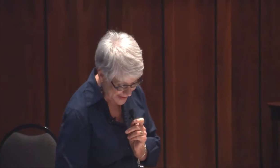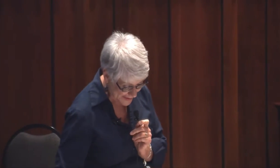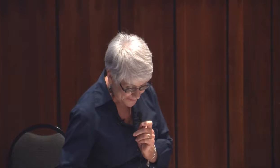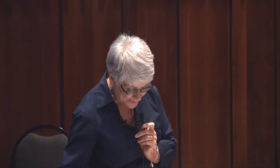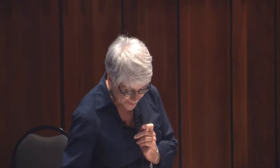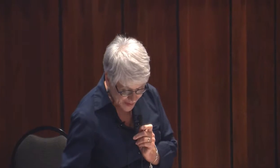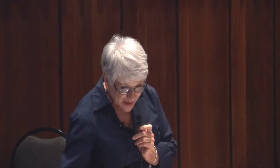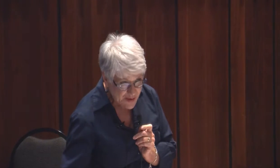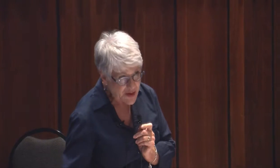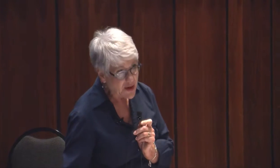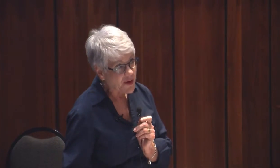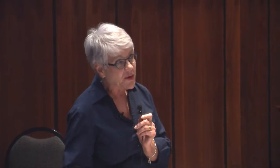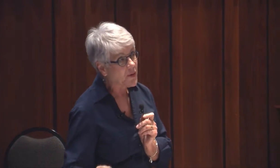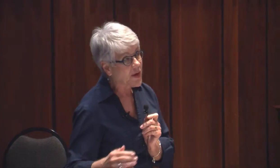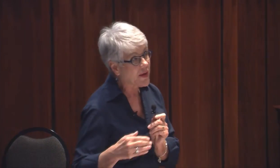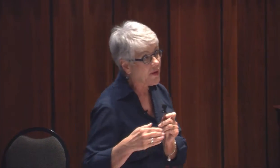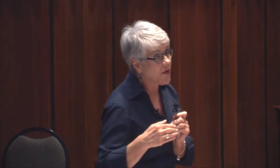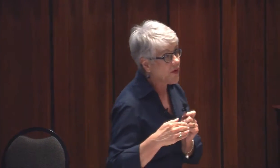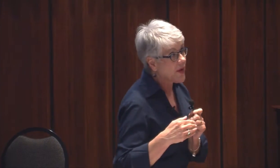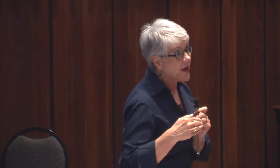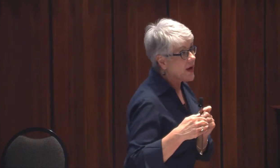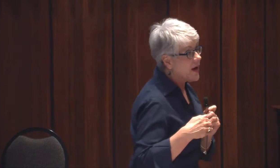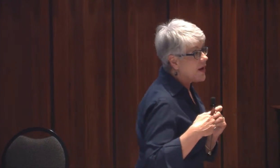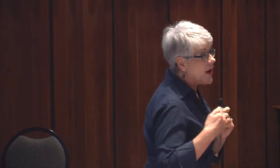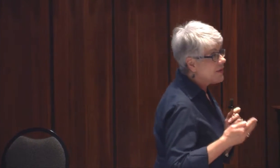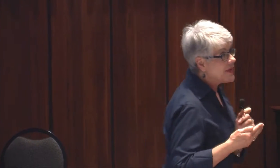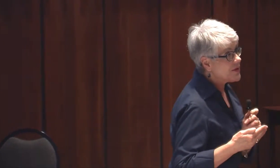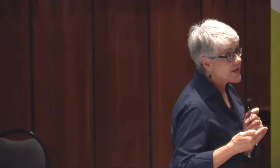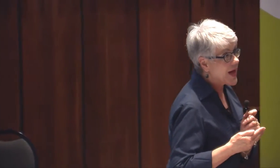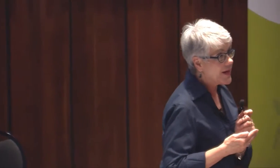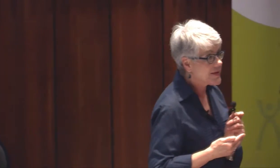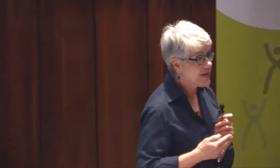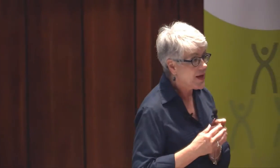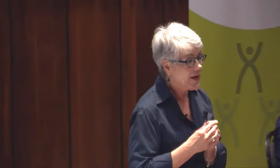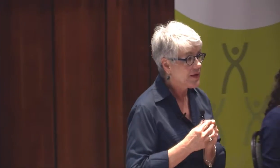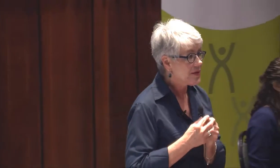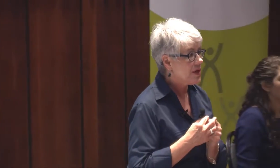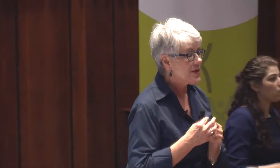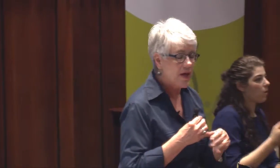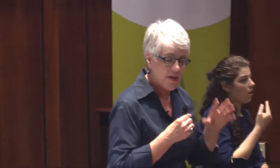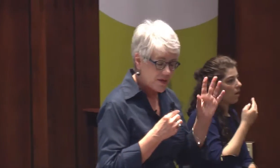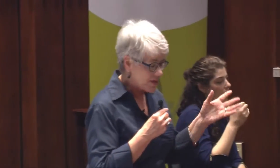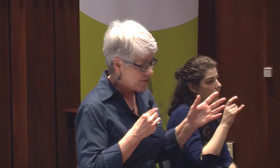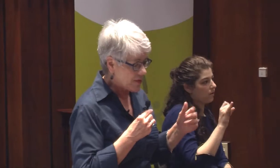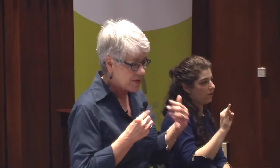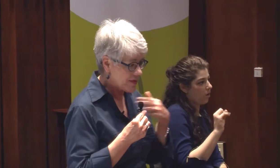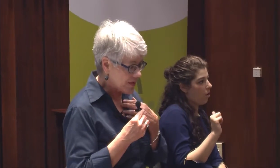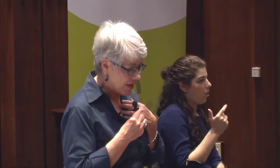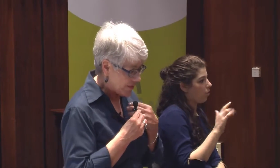so all the research that Heidi has done, Heidelise Als and all those folks that have